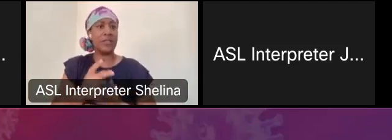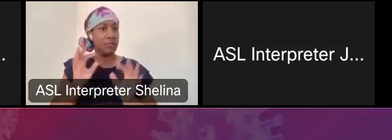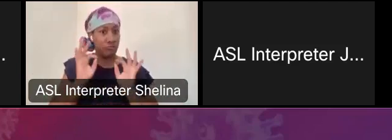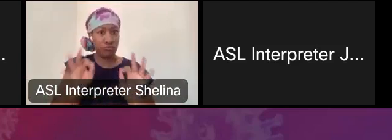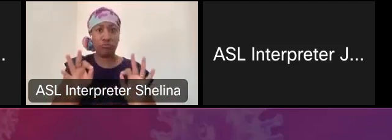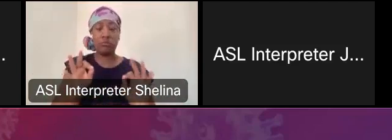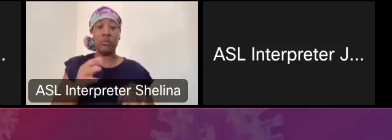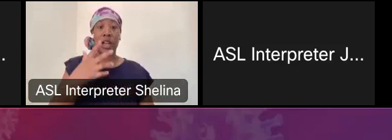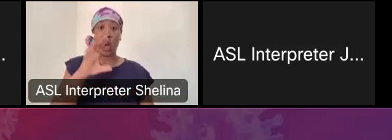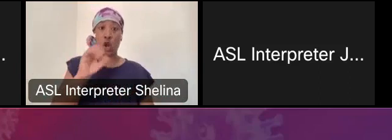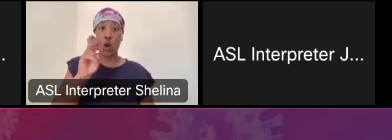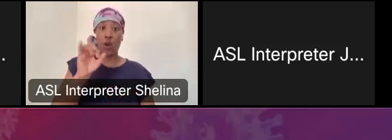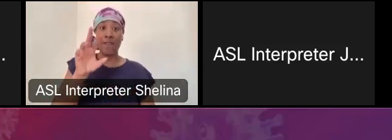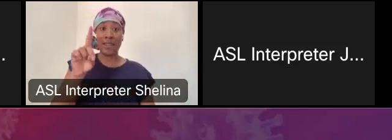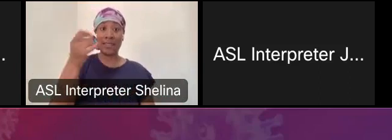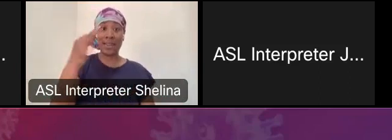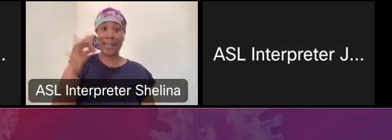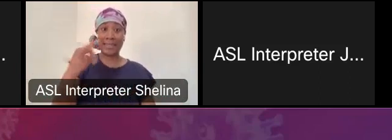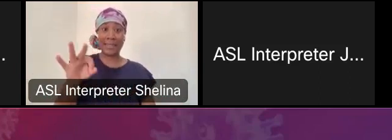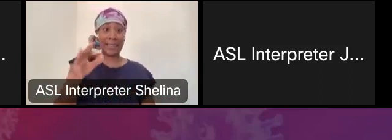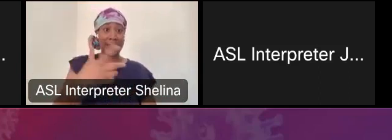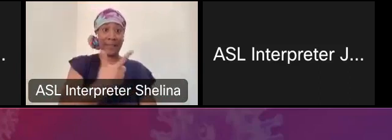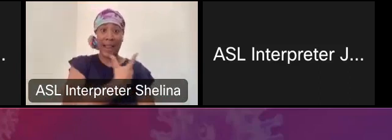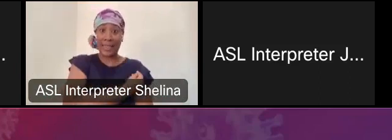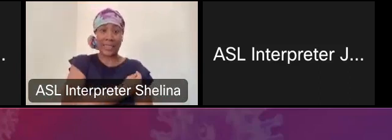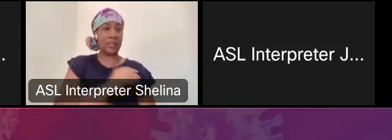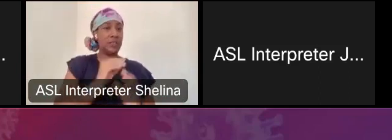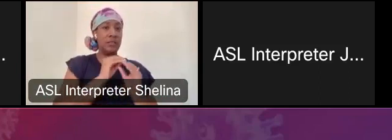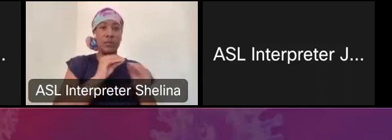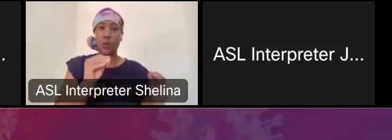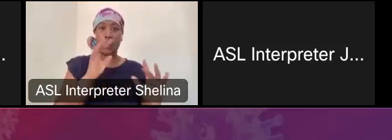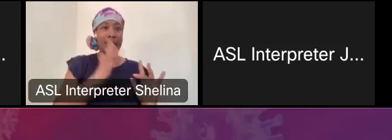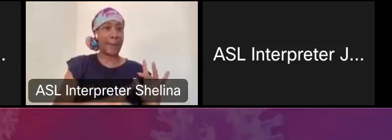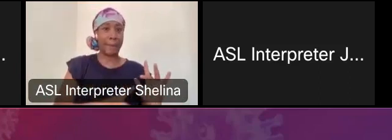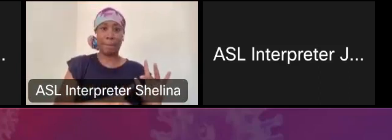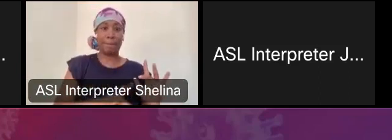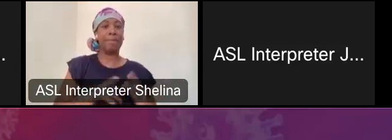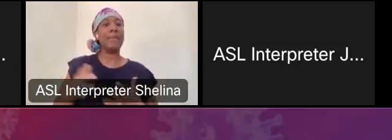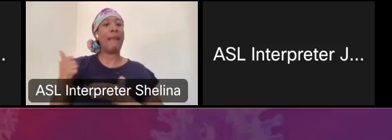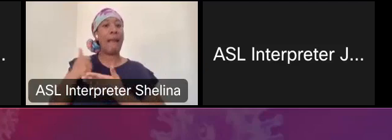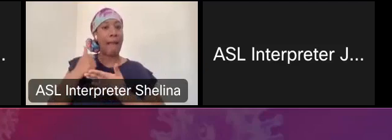Money from the federal government and partnerships, helped the process go much faster than usual.